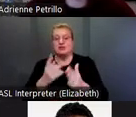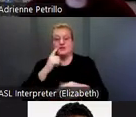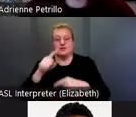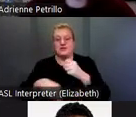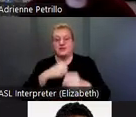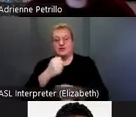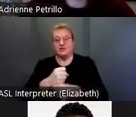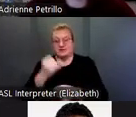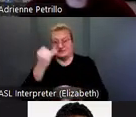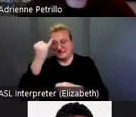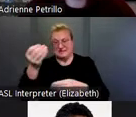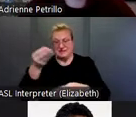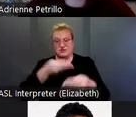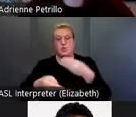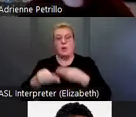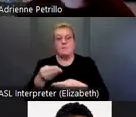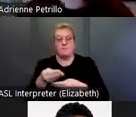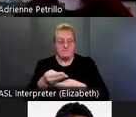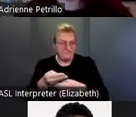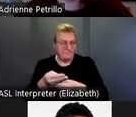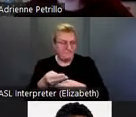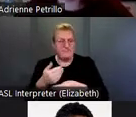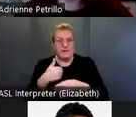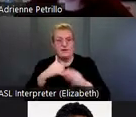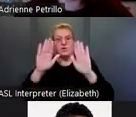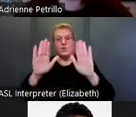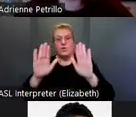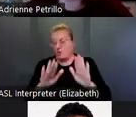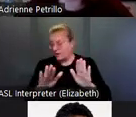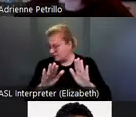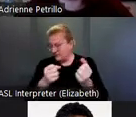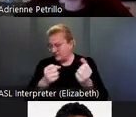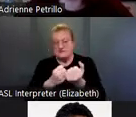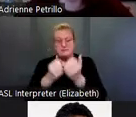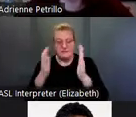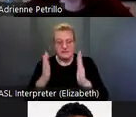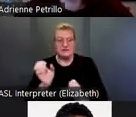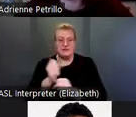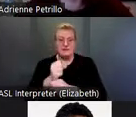We have had wonderful sponsors who are helping make the event possible,